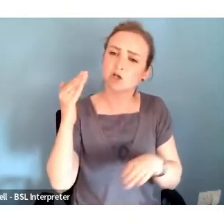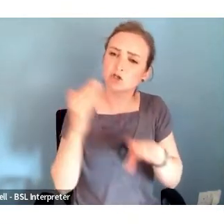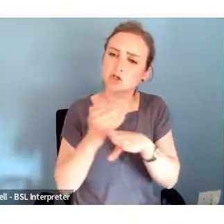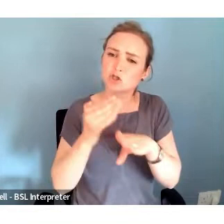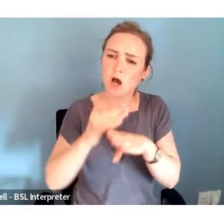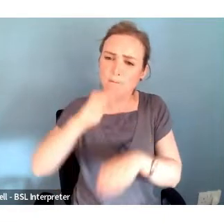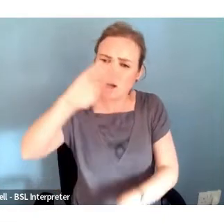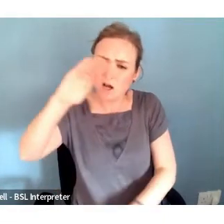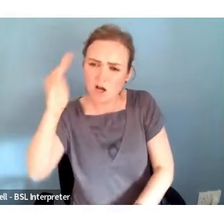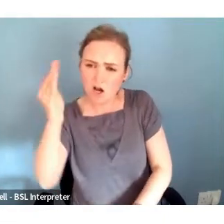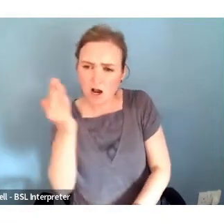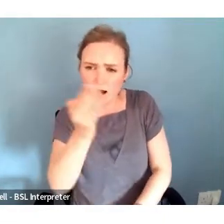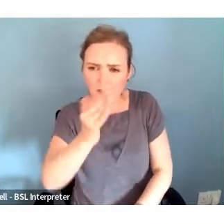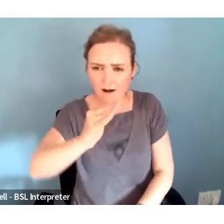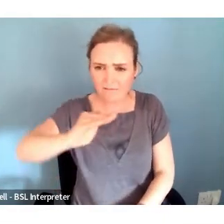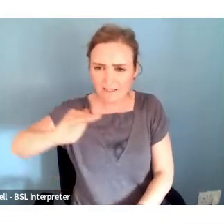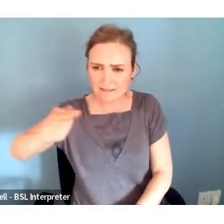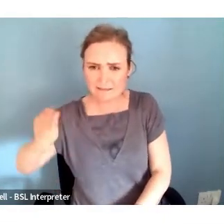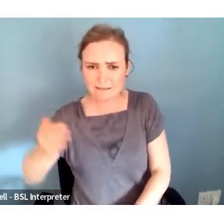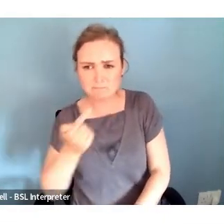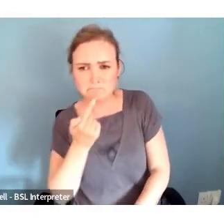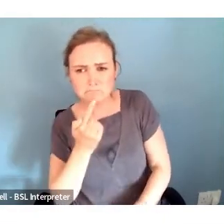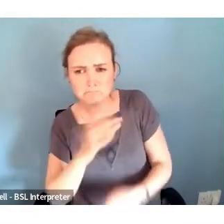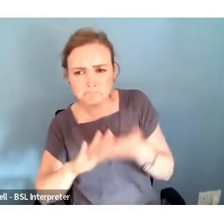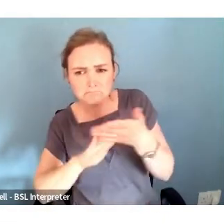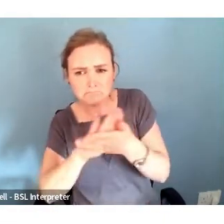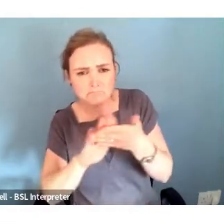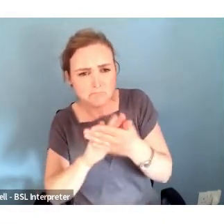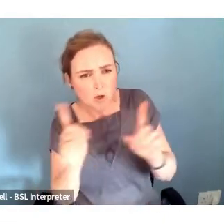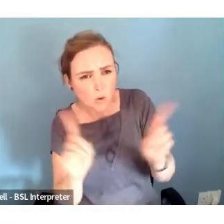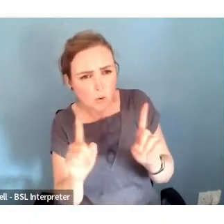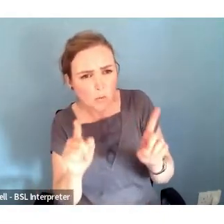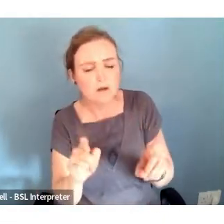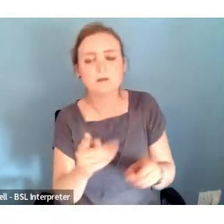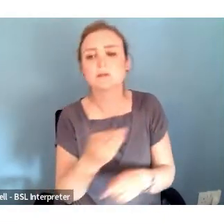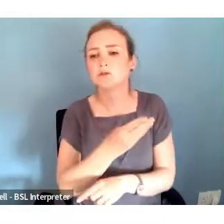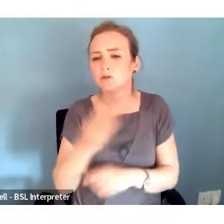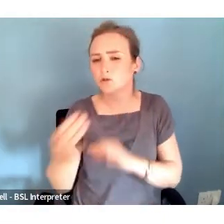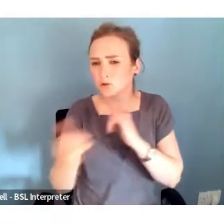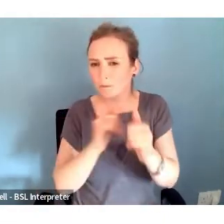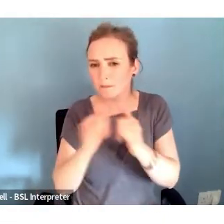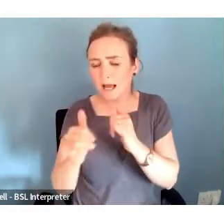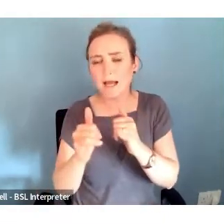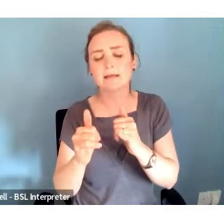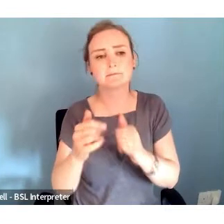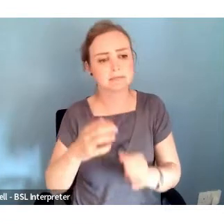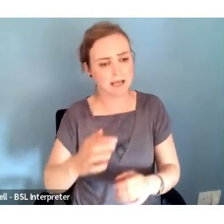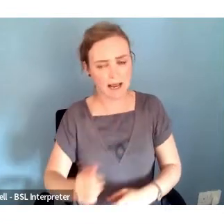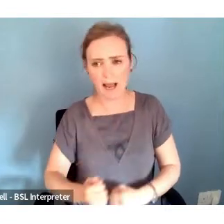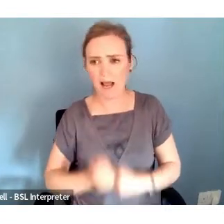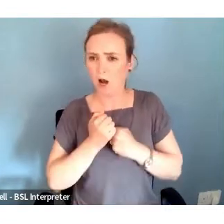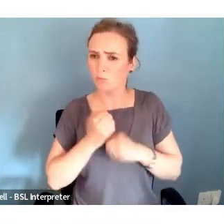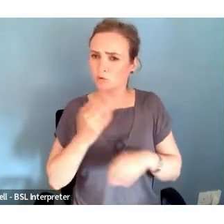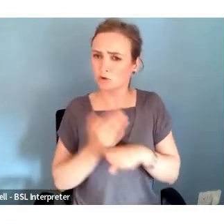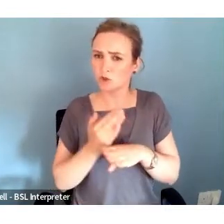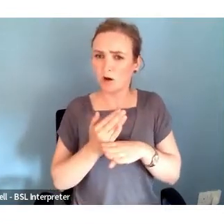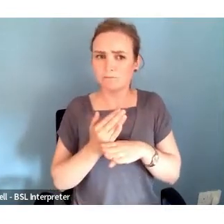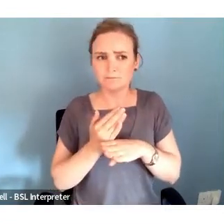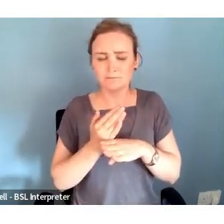of us don't like 100% or are 100% good at every bit of our job. Sometimes 80%